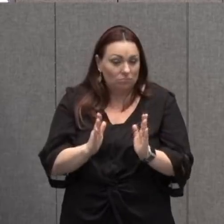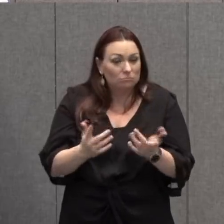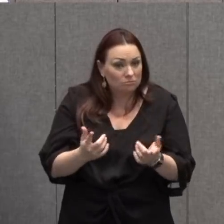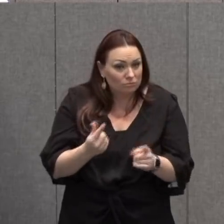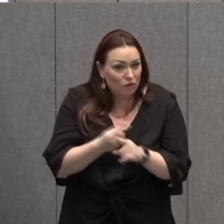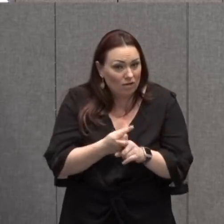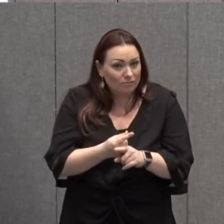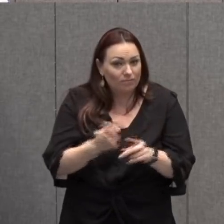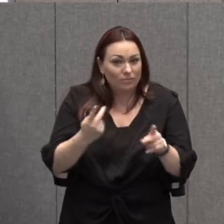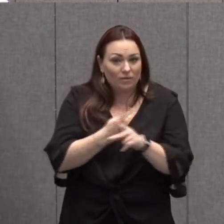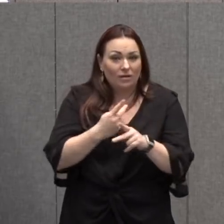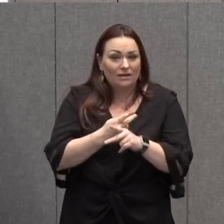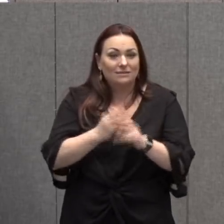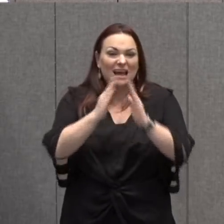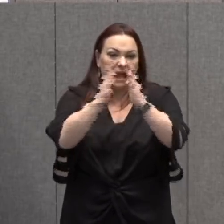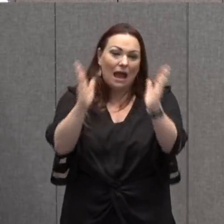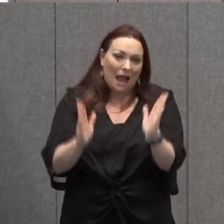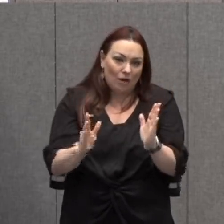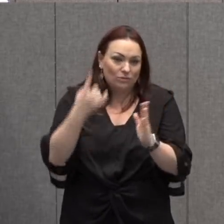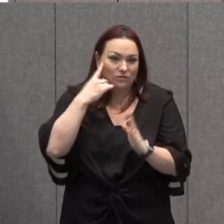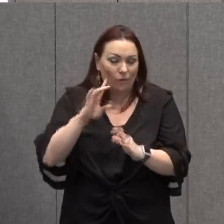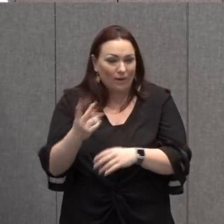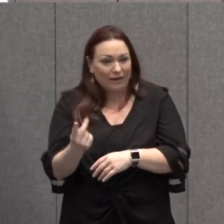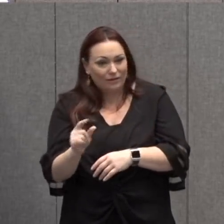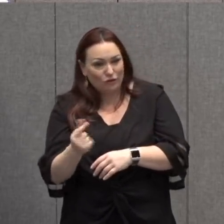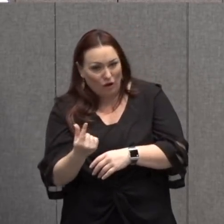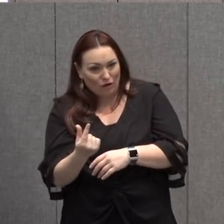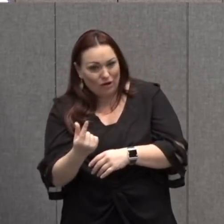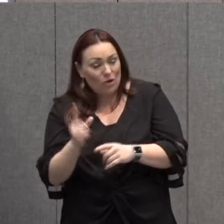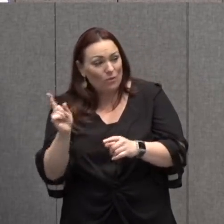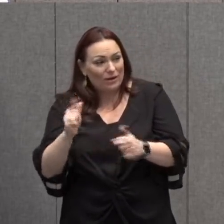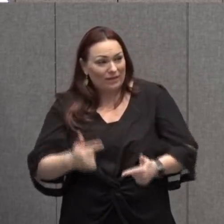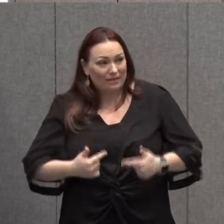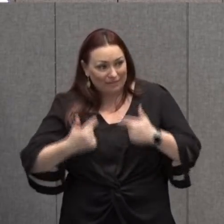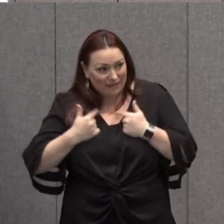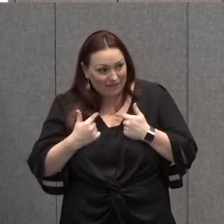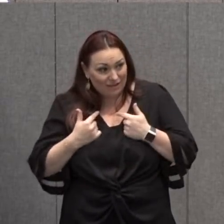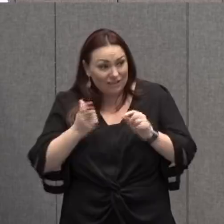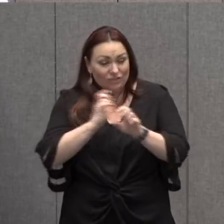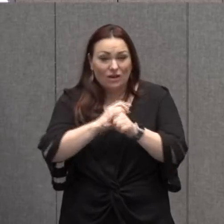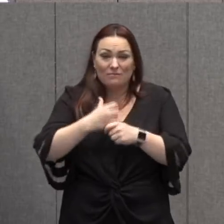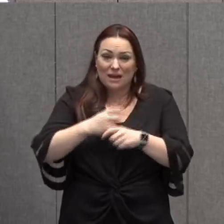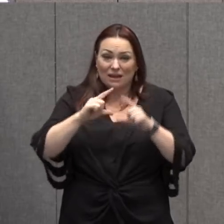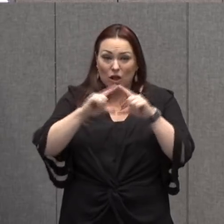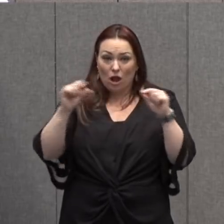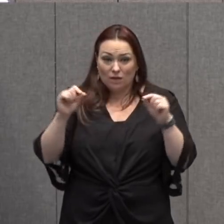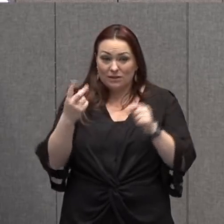that it's a house where a dog lives, right. So I've made cards that have the two words,